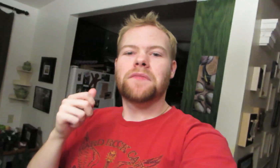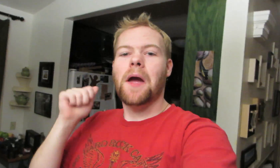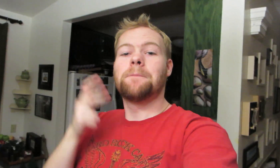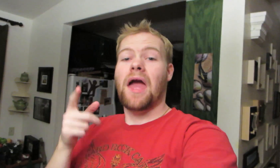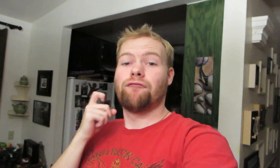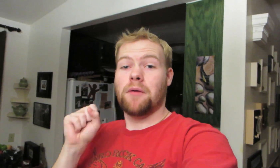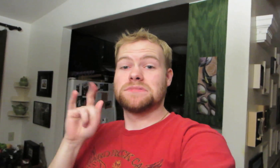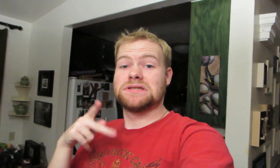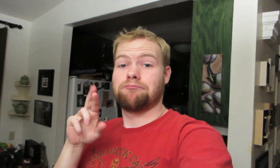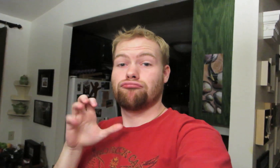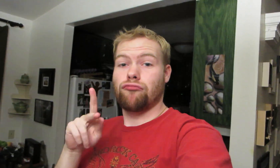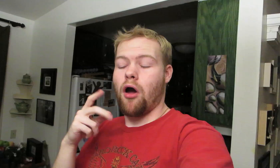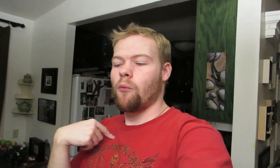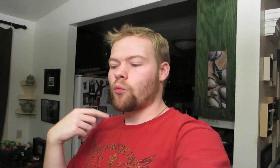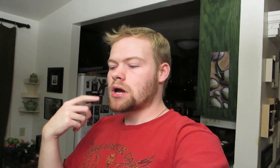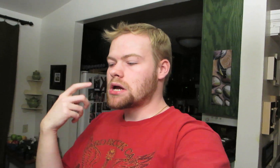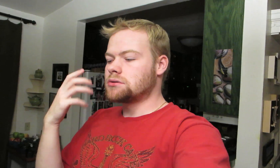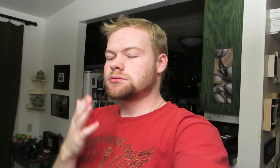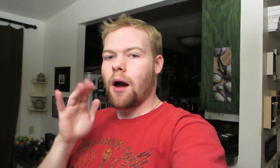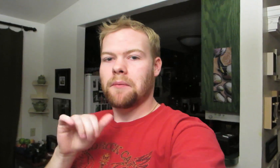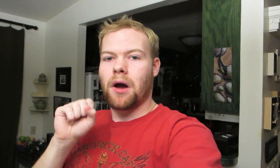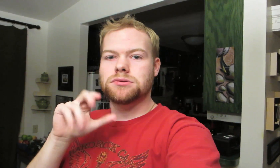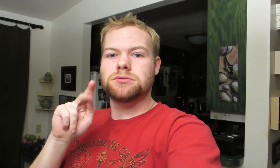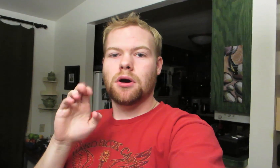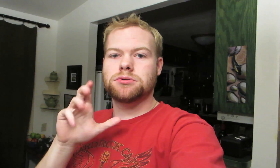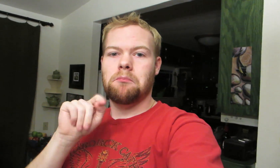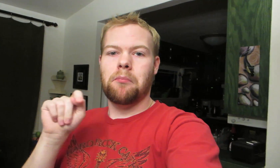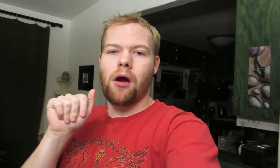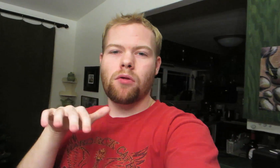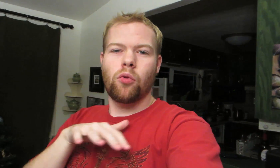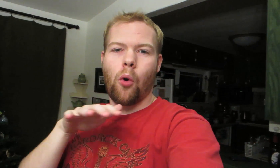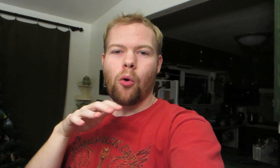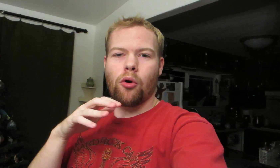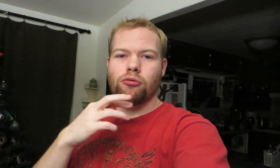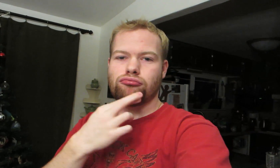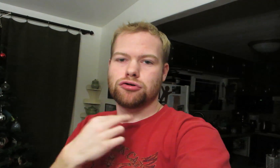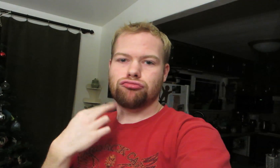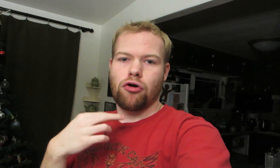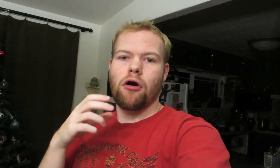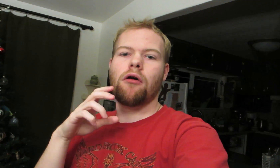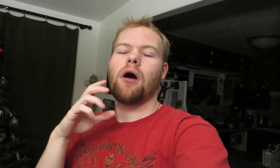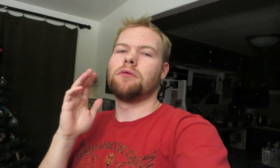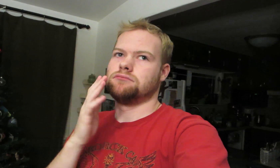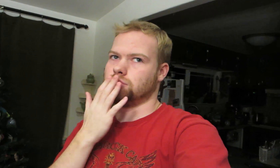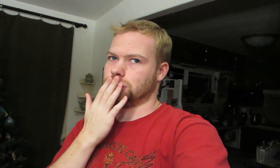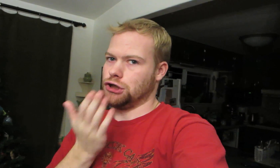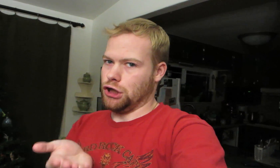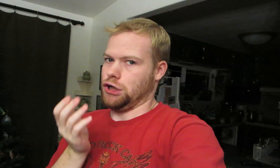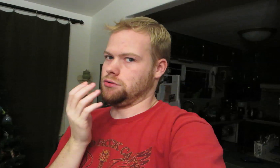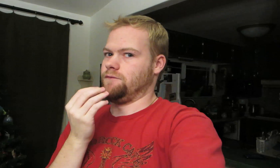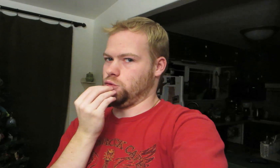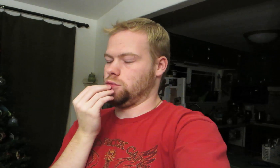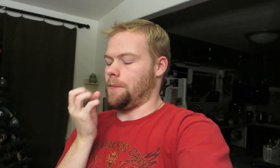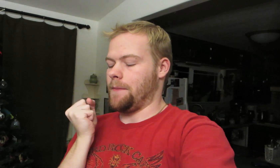Back from Skip Rock. We stopped by Scuttlebutt, a local restaurant. Really good food!